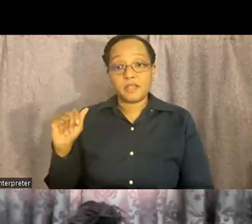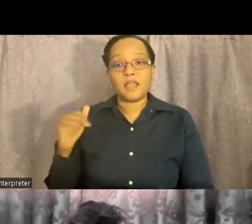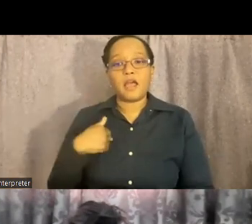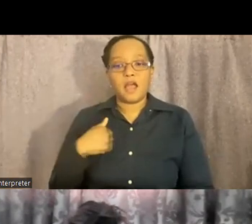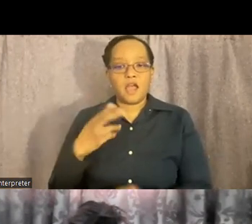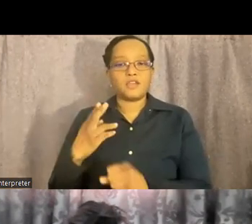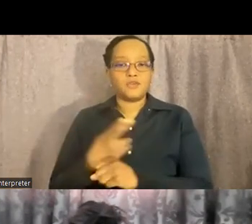care.